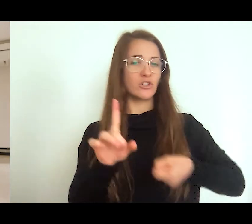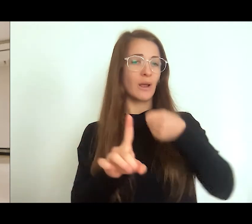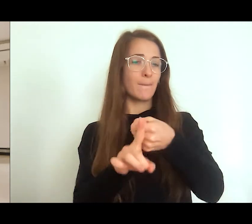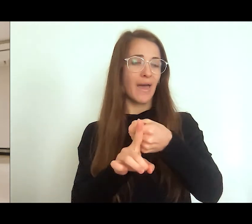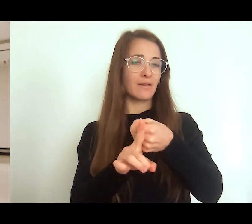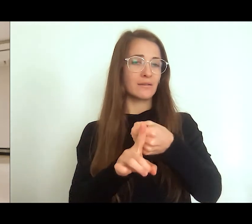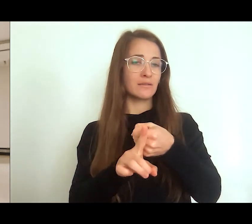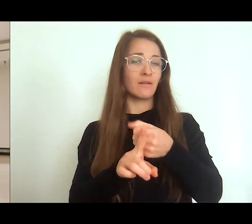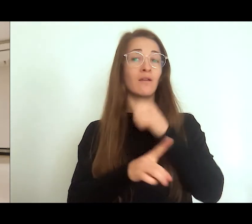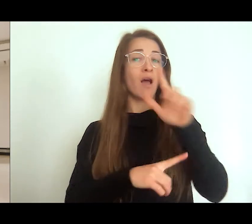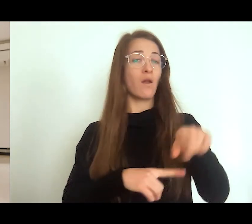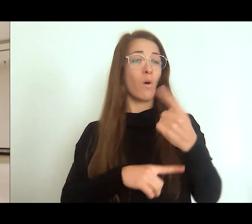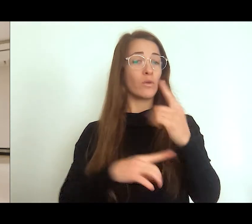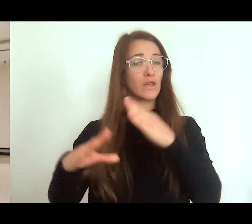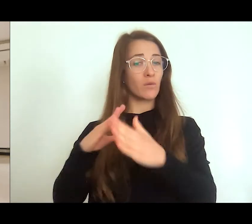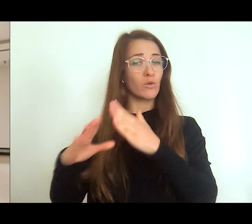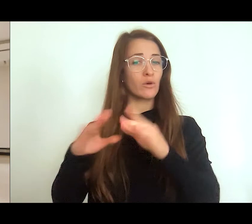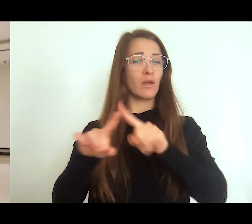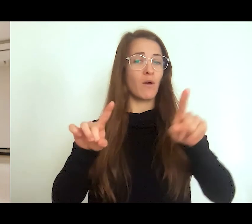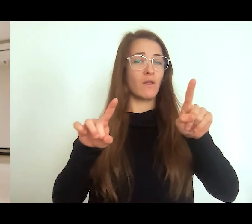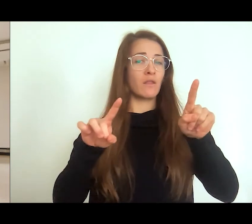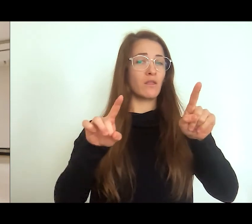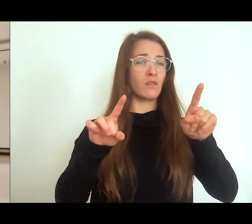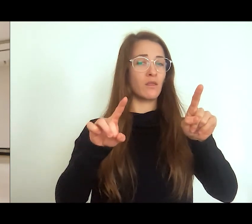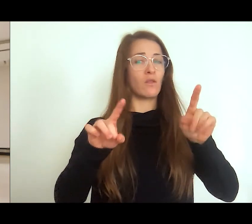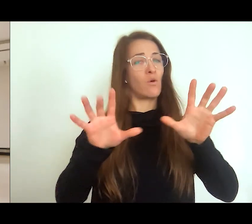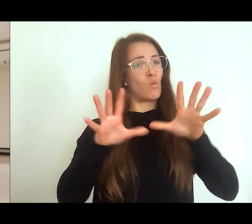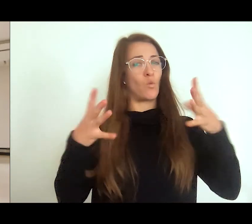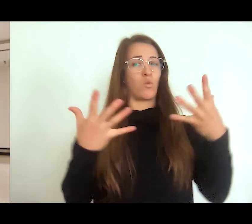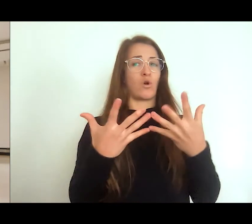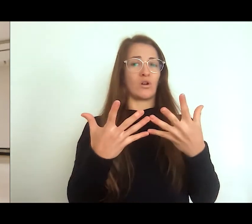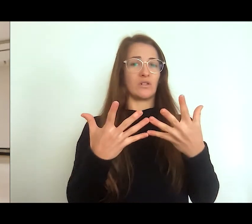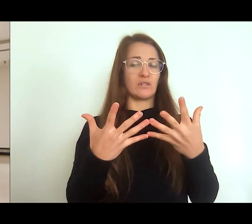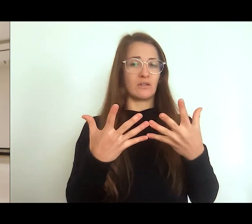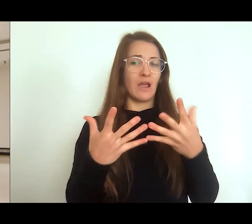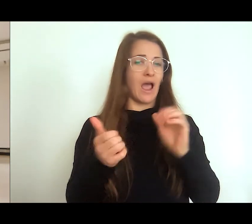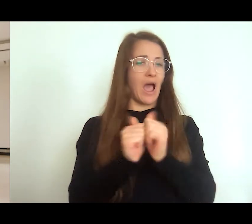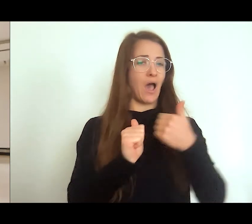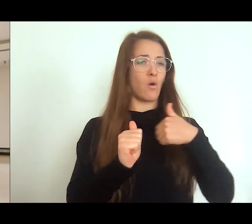LANGUAGE IMPACTS NOT JUST COMMUNITY BUT THE WORLD AS A